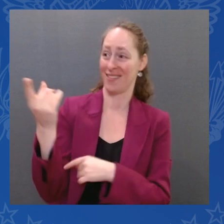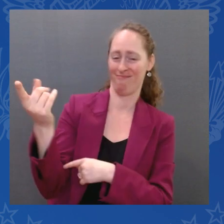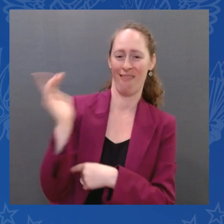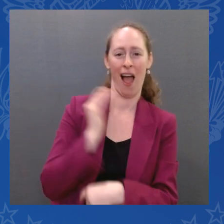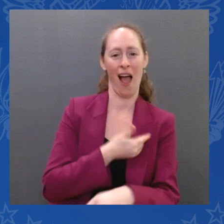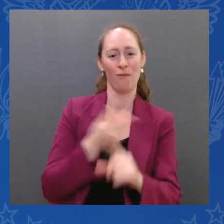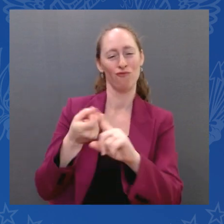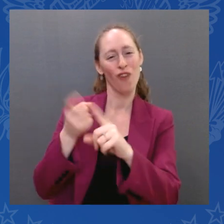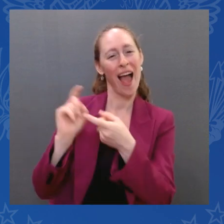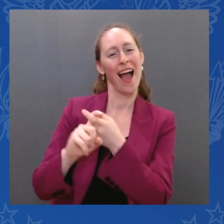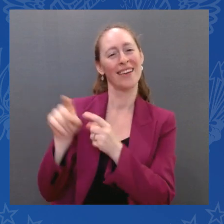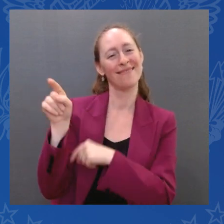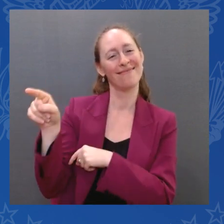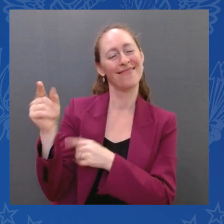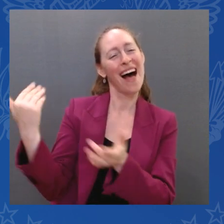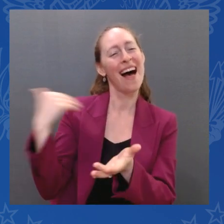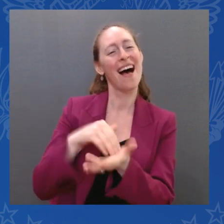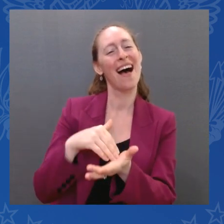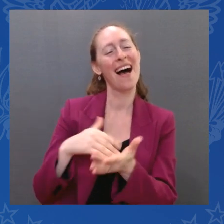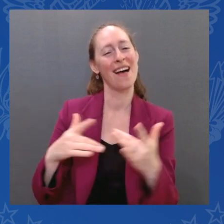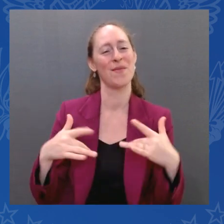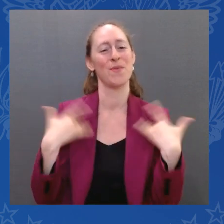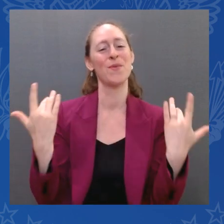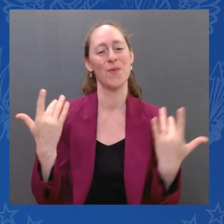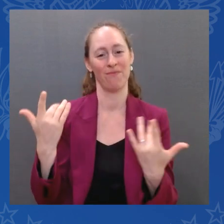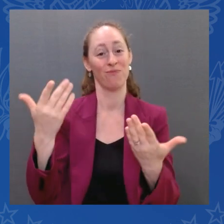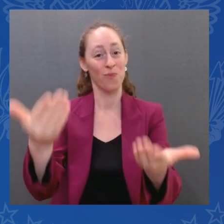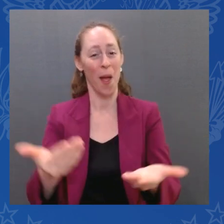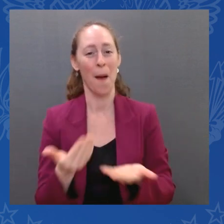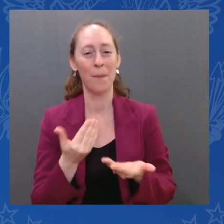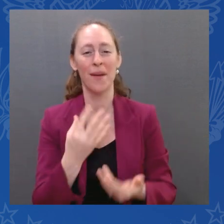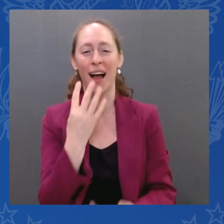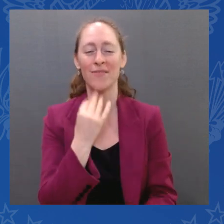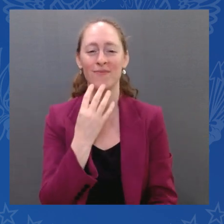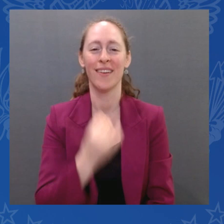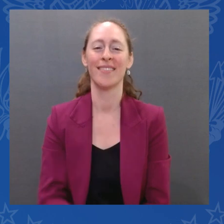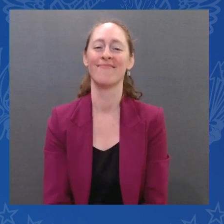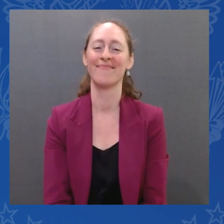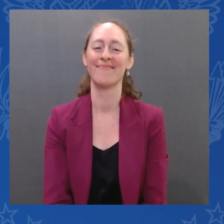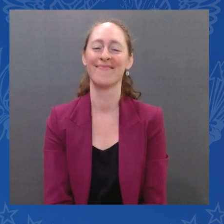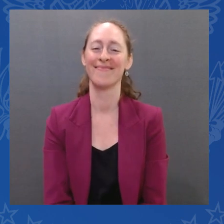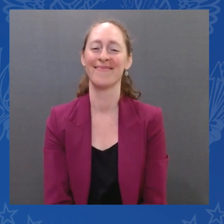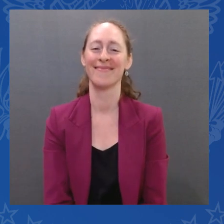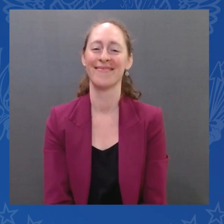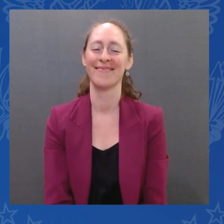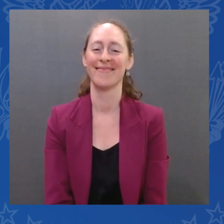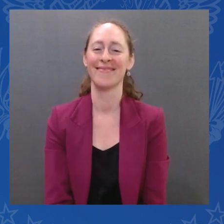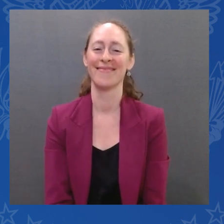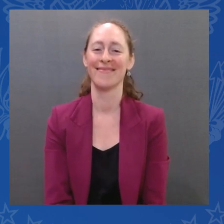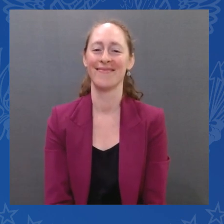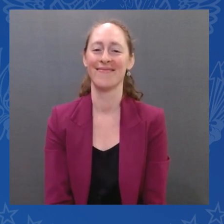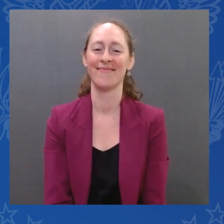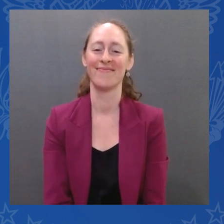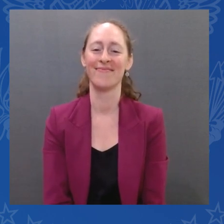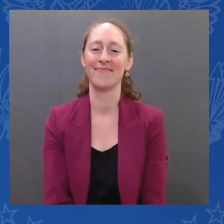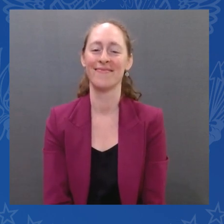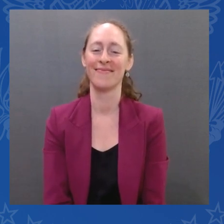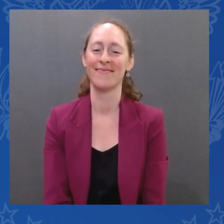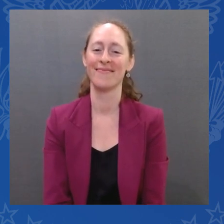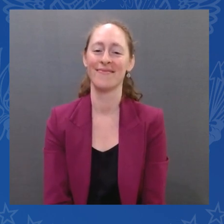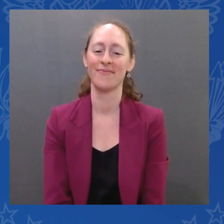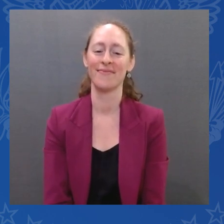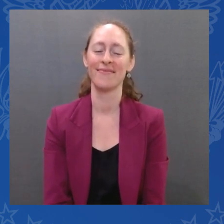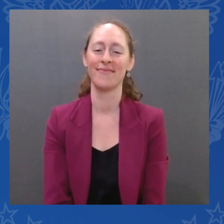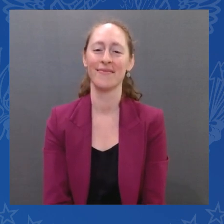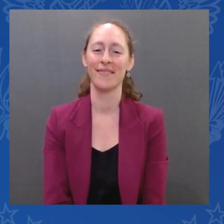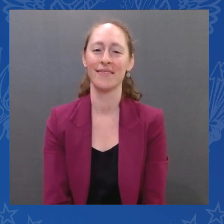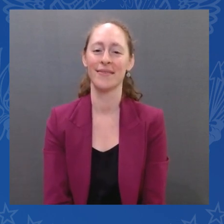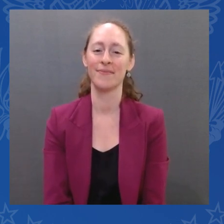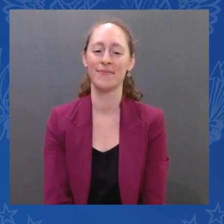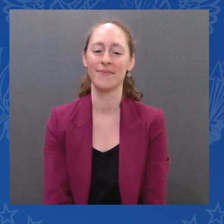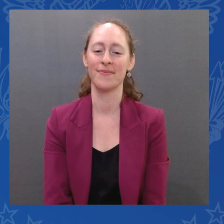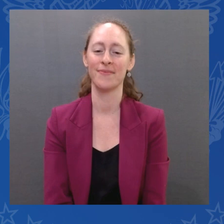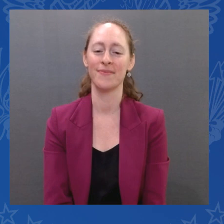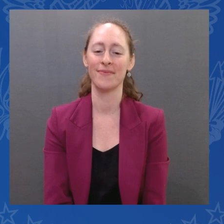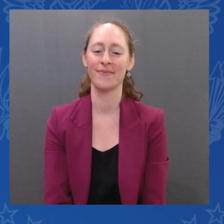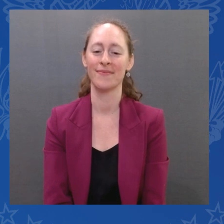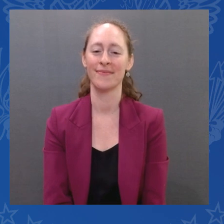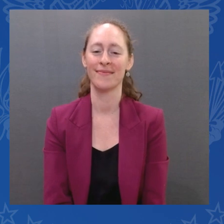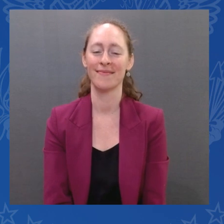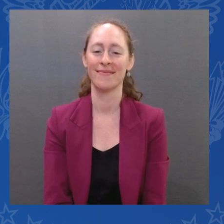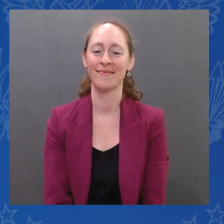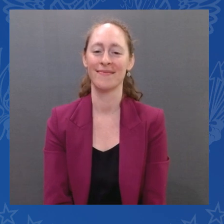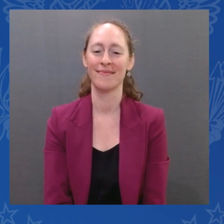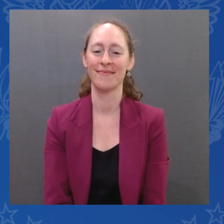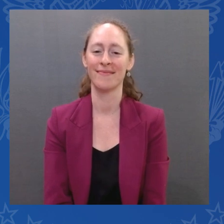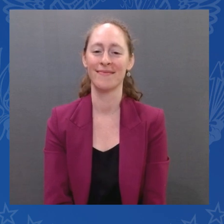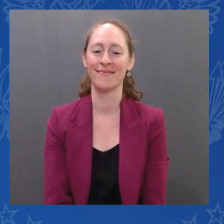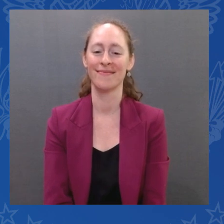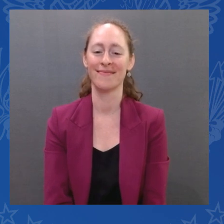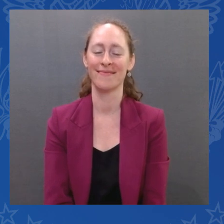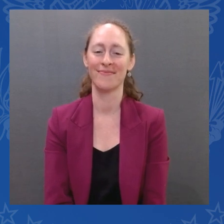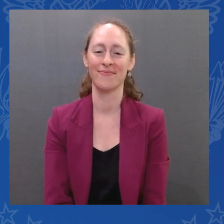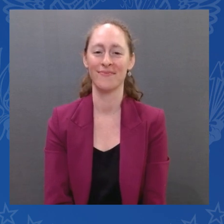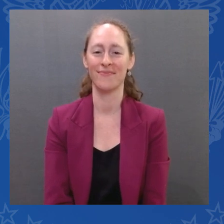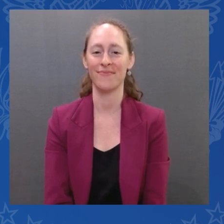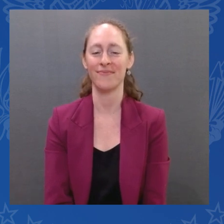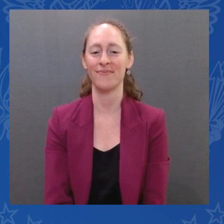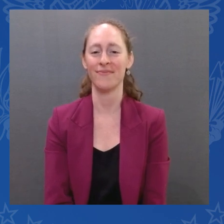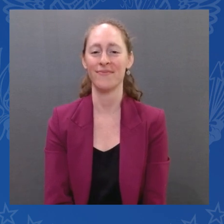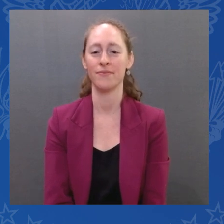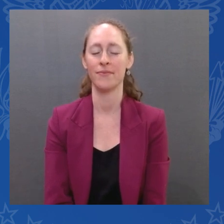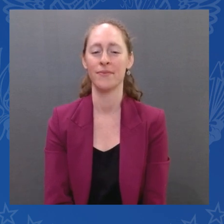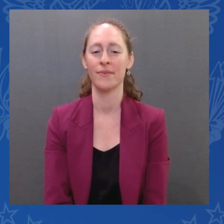Announcer: (speaks Hebrew).